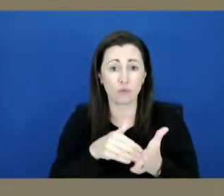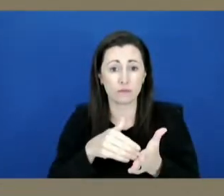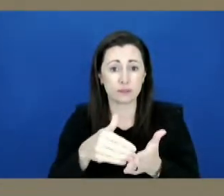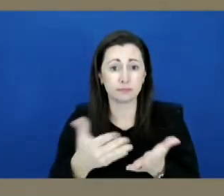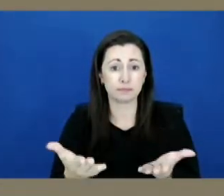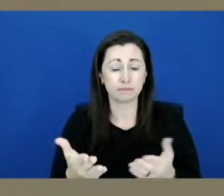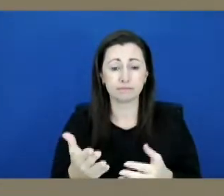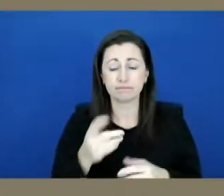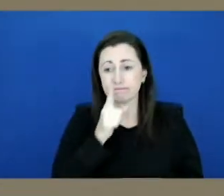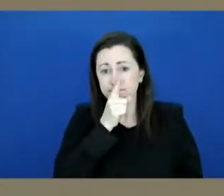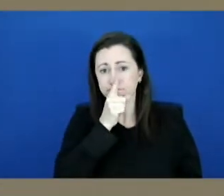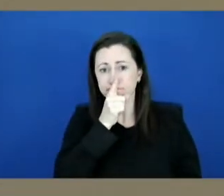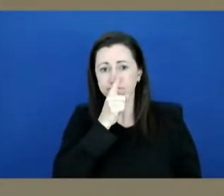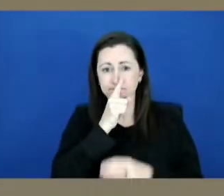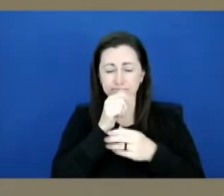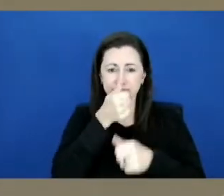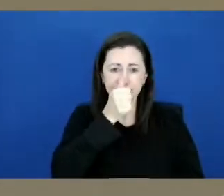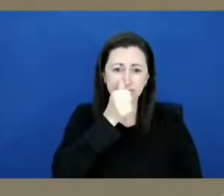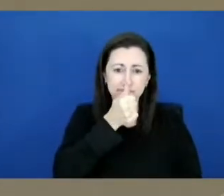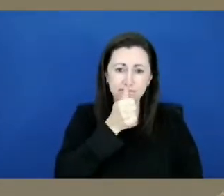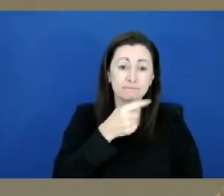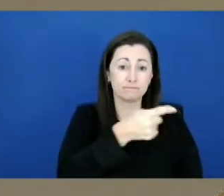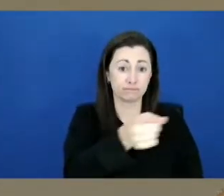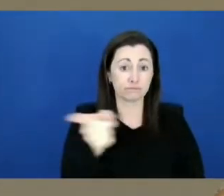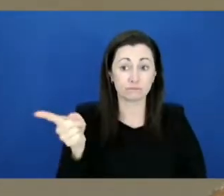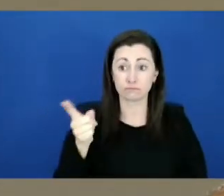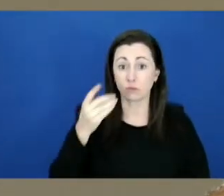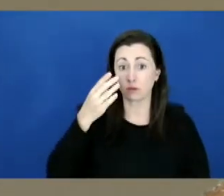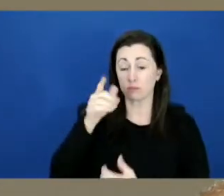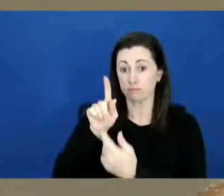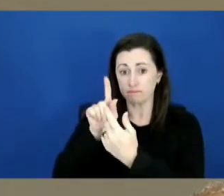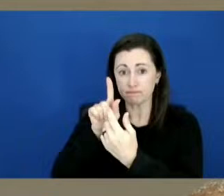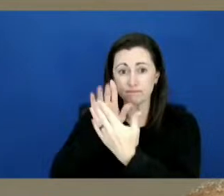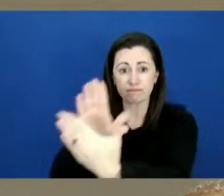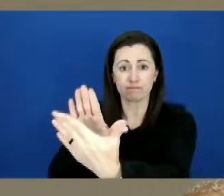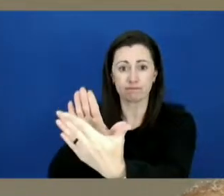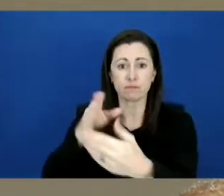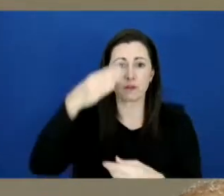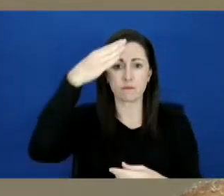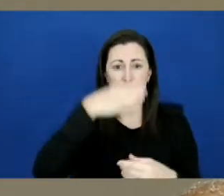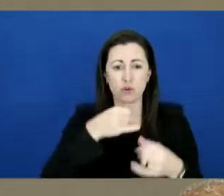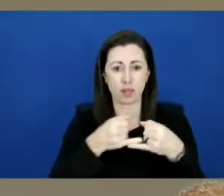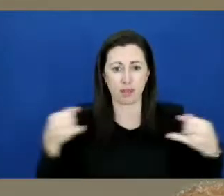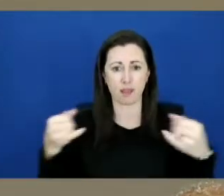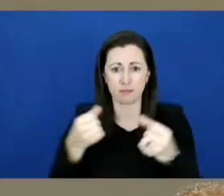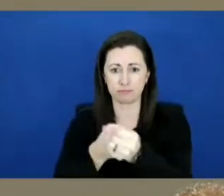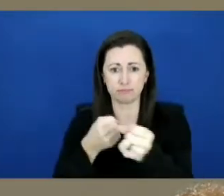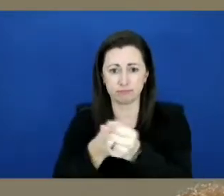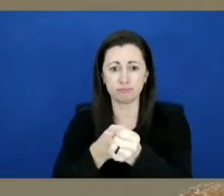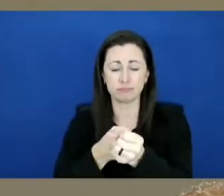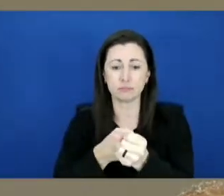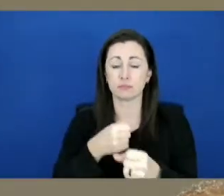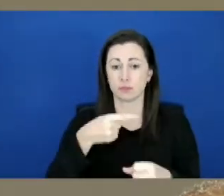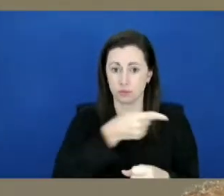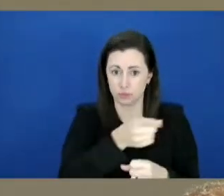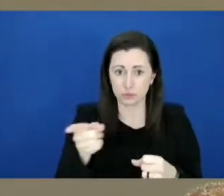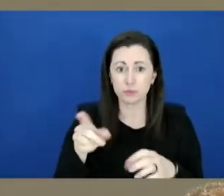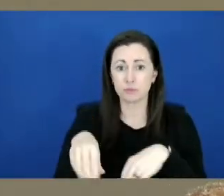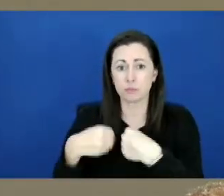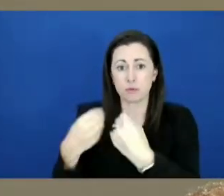SUFFERING, SUFFERING IN SILENCE,